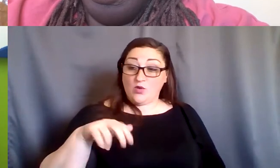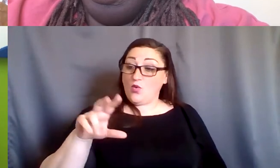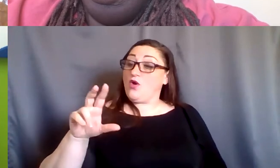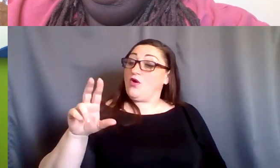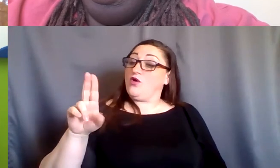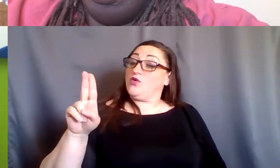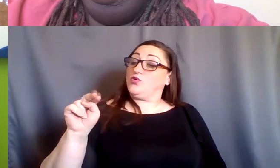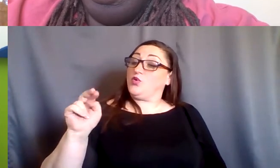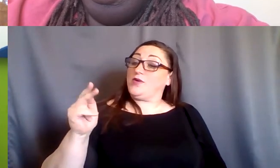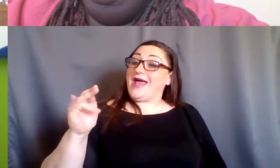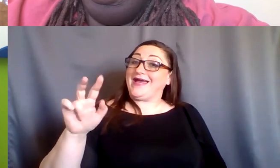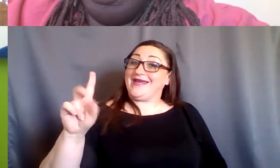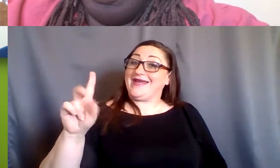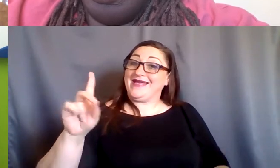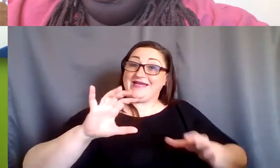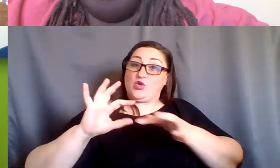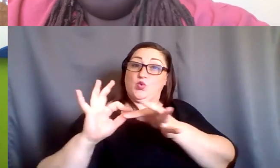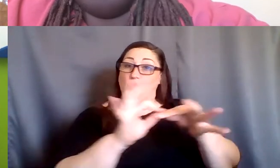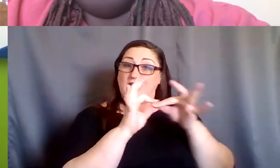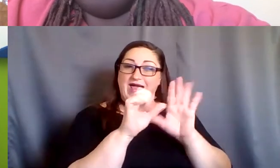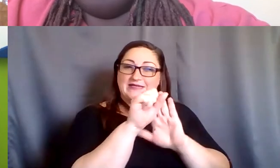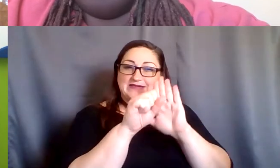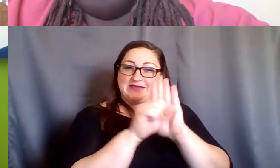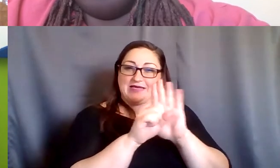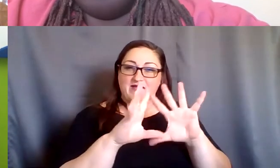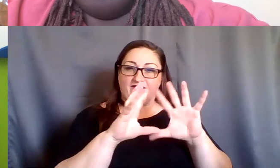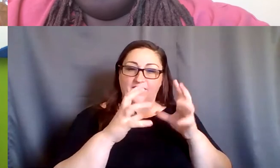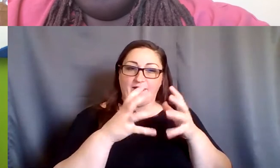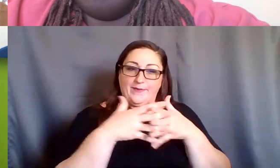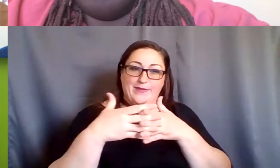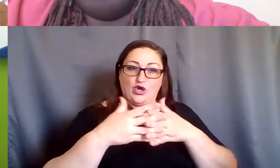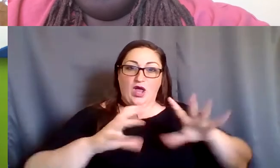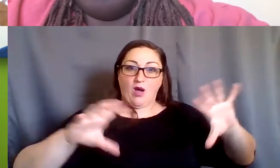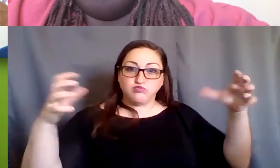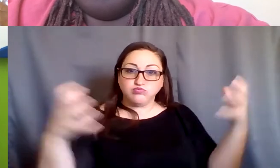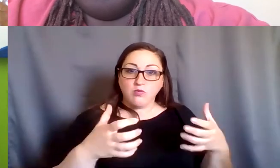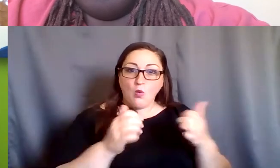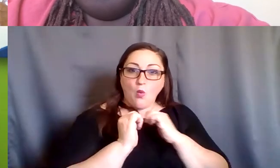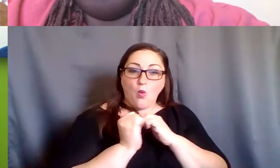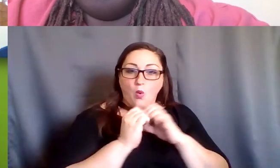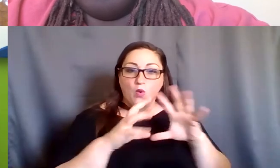And I think it’s frustrating for a lot of people because there’s no such thing as “Accessibility. Check. We did that. It’s done.”